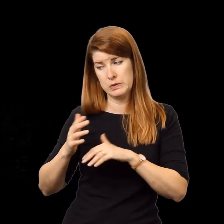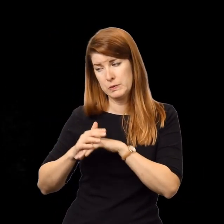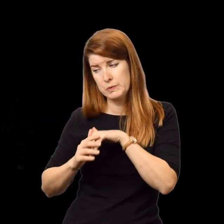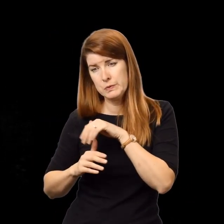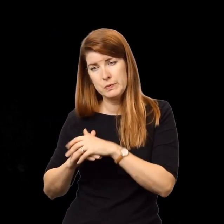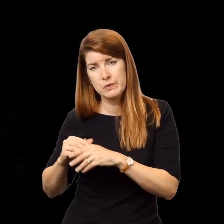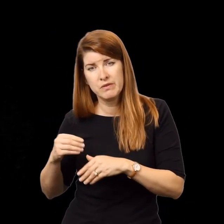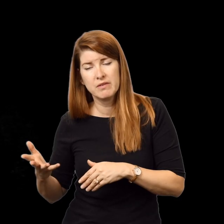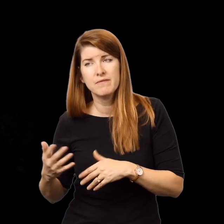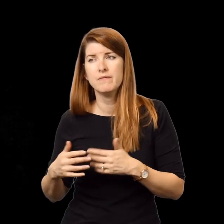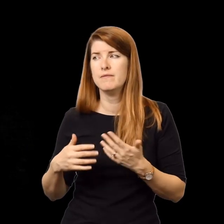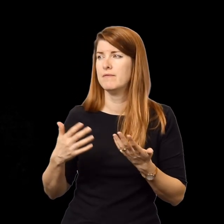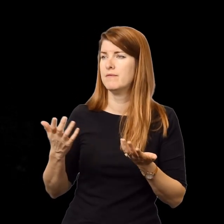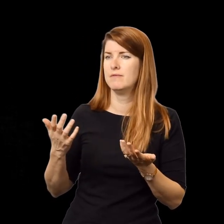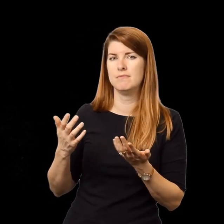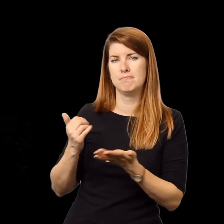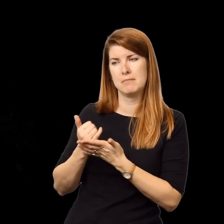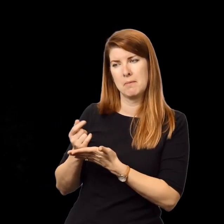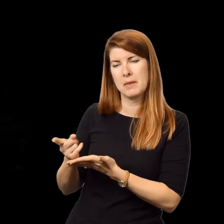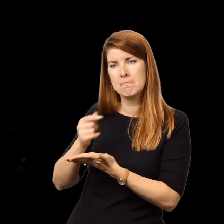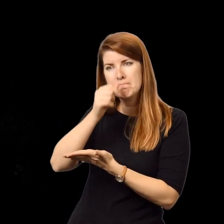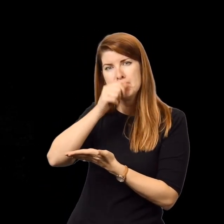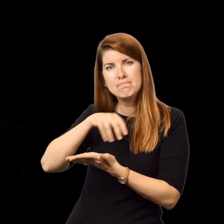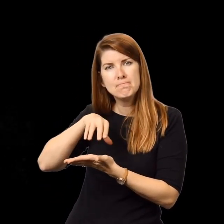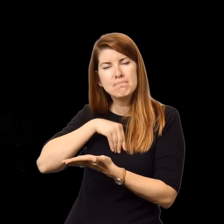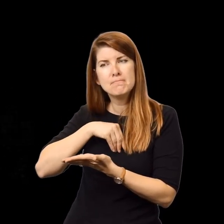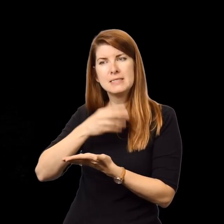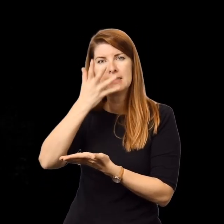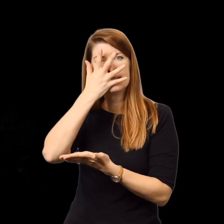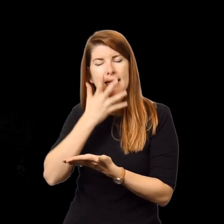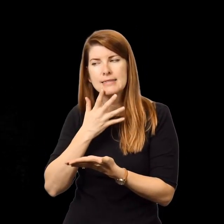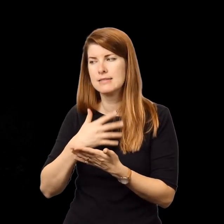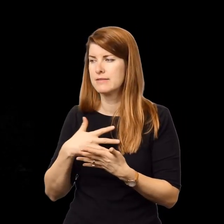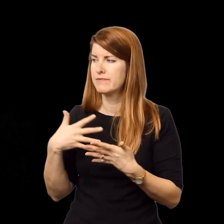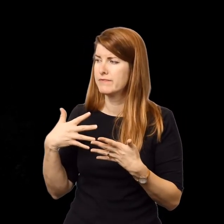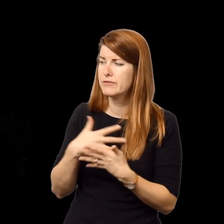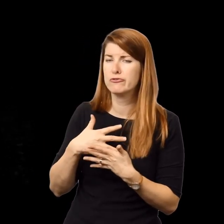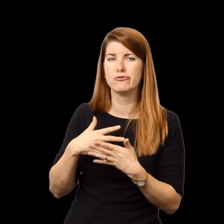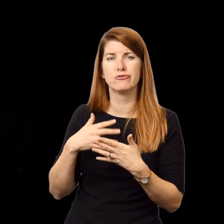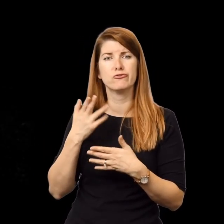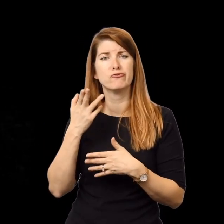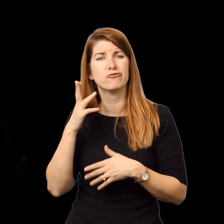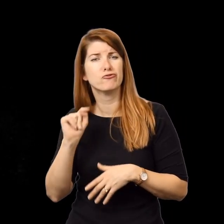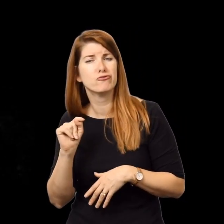helps sooth them at the appropriate times, helps them be able to tolerate sadness